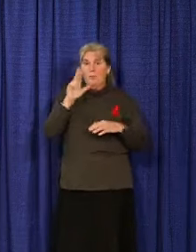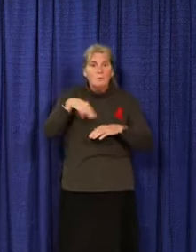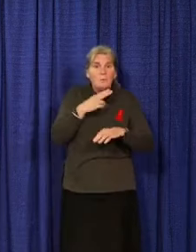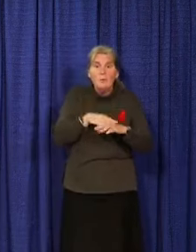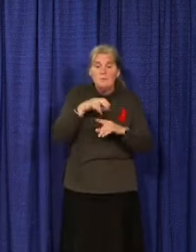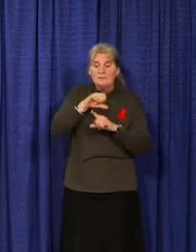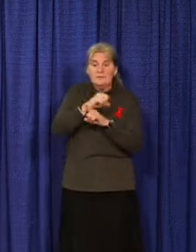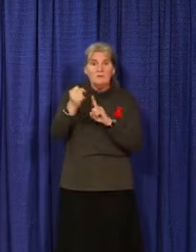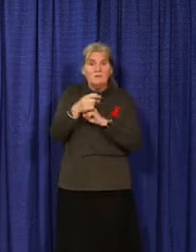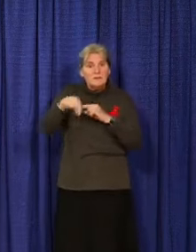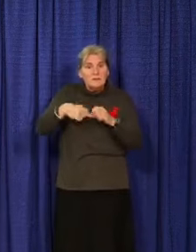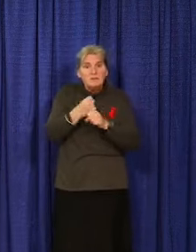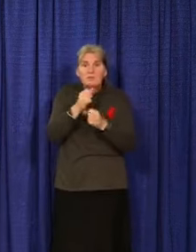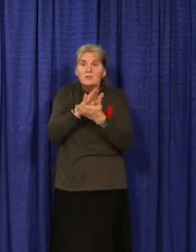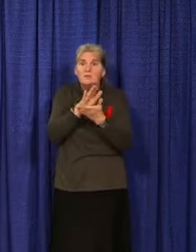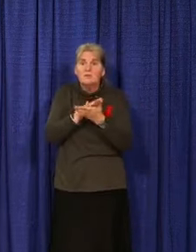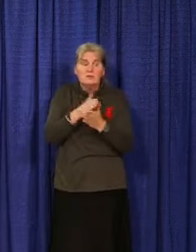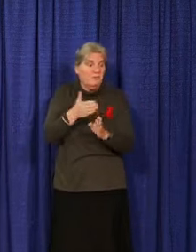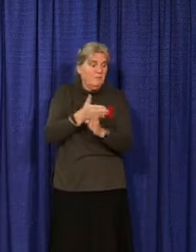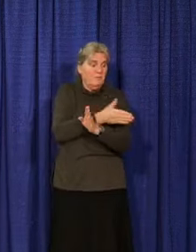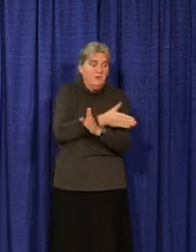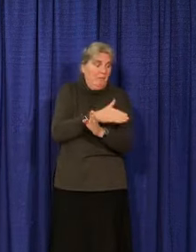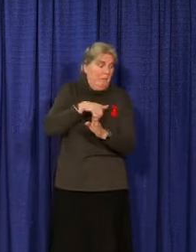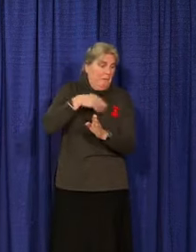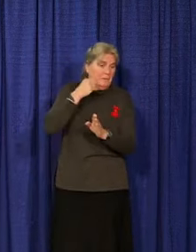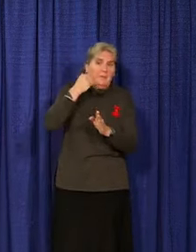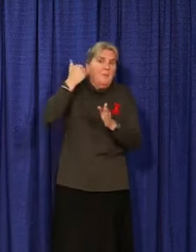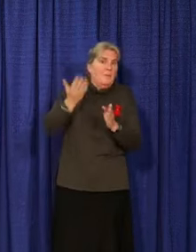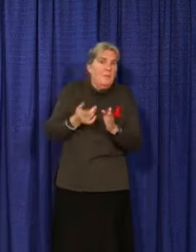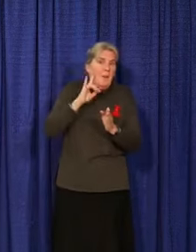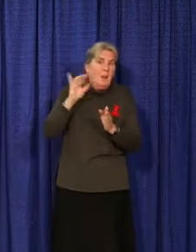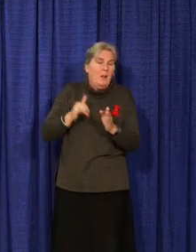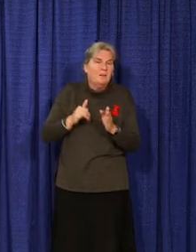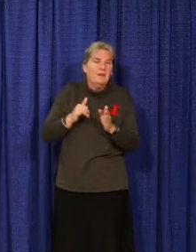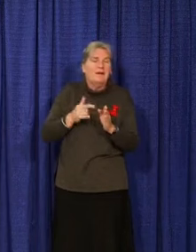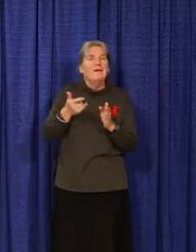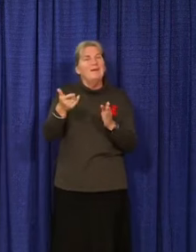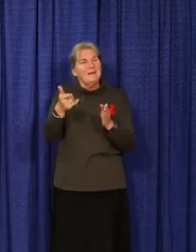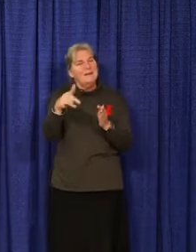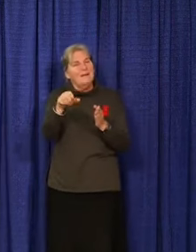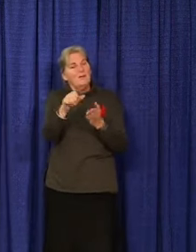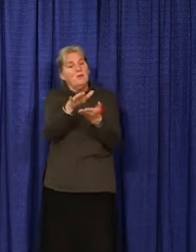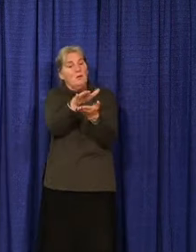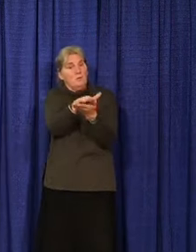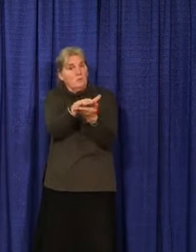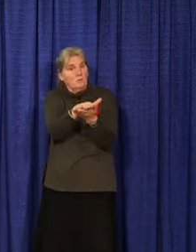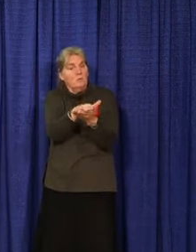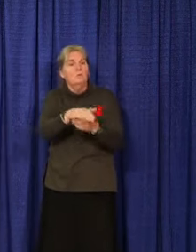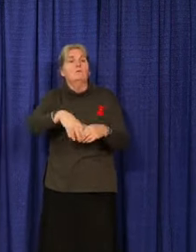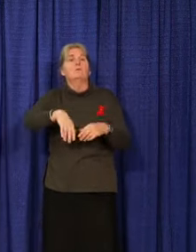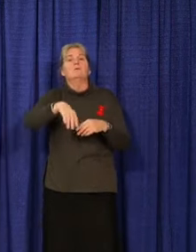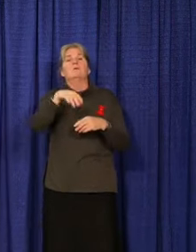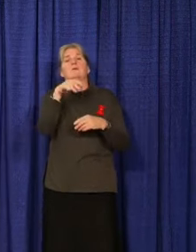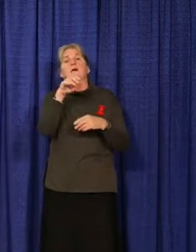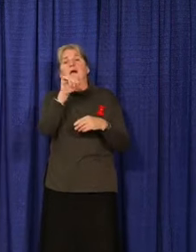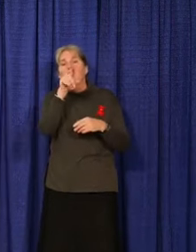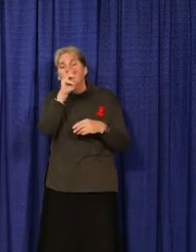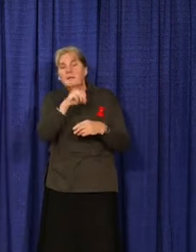unusual. Something we have never had to deal with before and by that I don't mean just schools and educators and administrators who